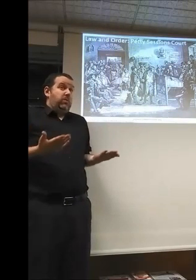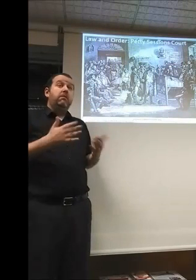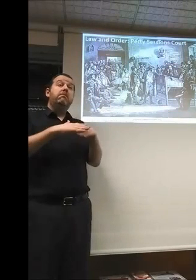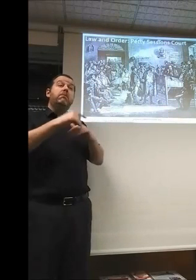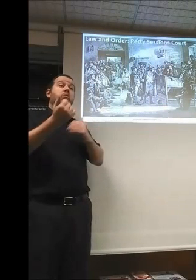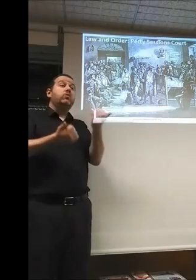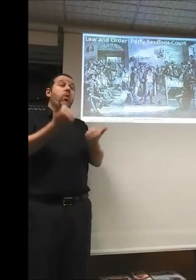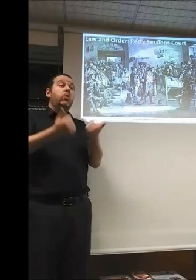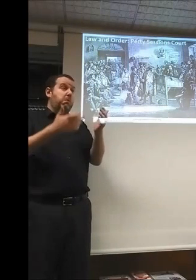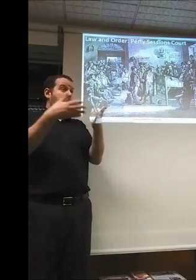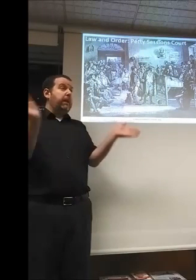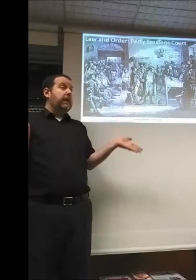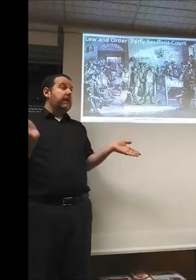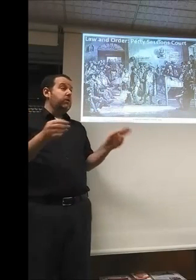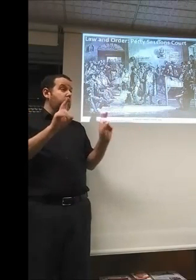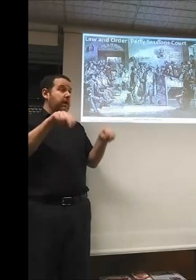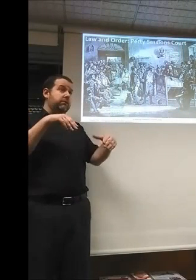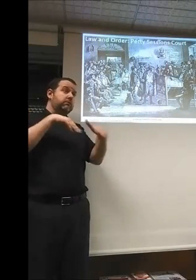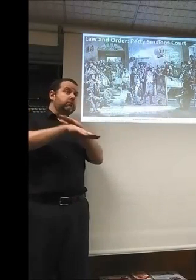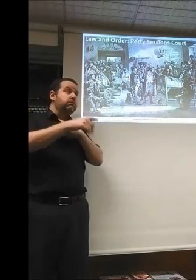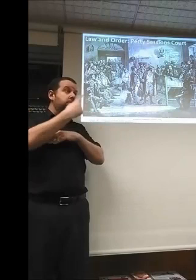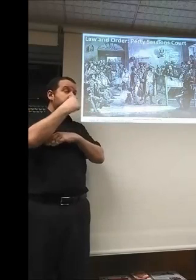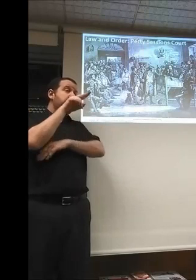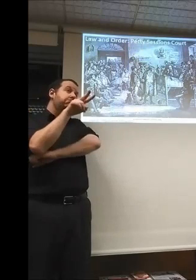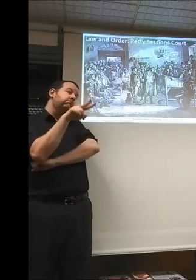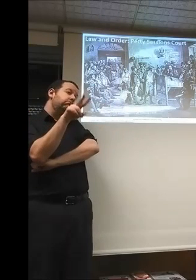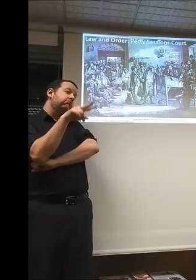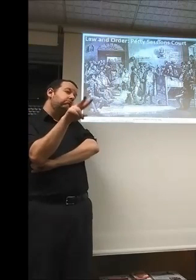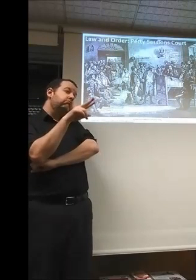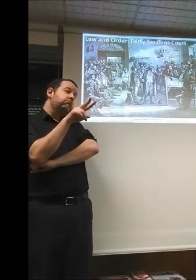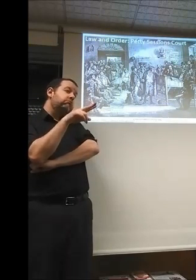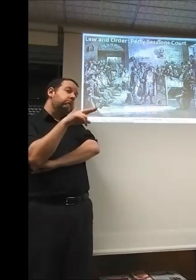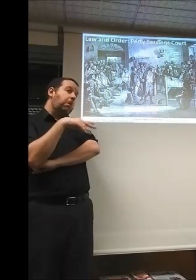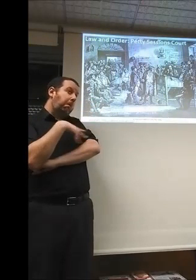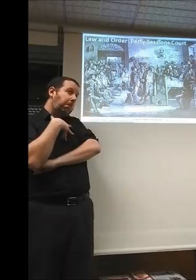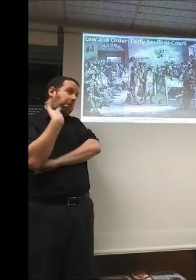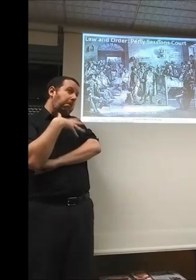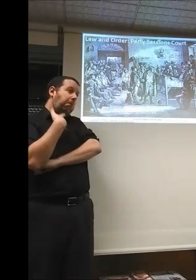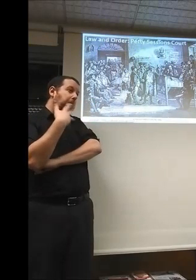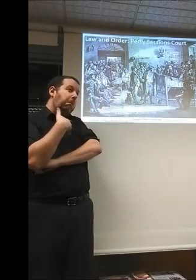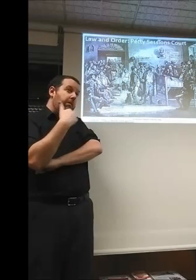similar now most of the court cases are actually public, you can go in yourself and have a